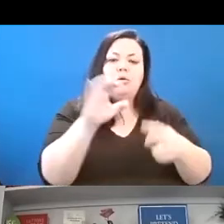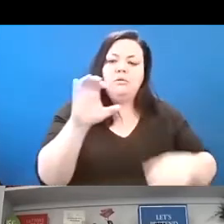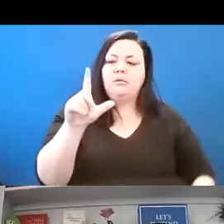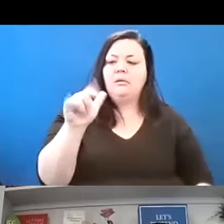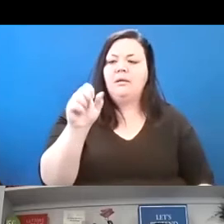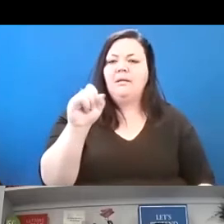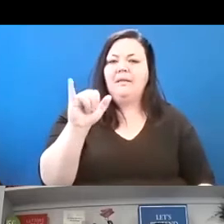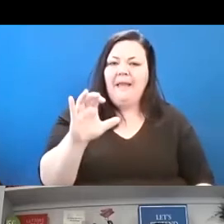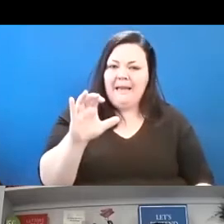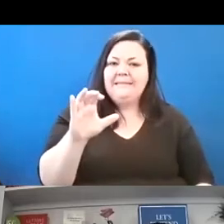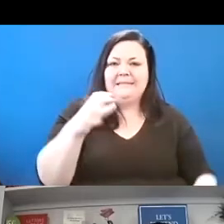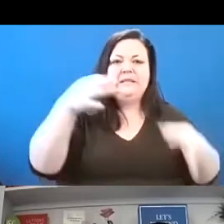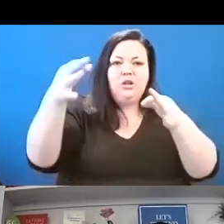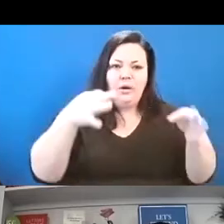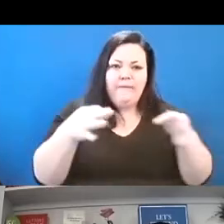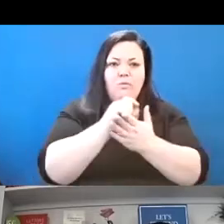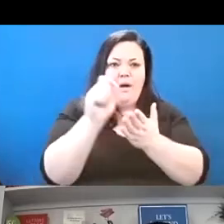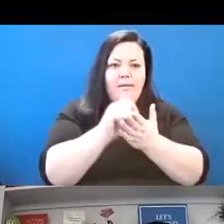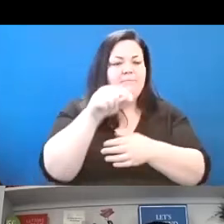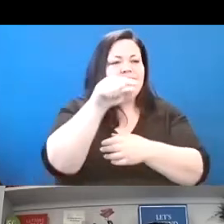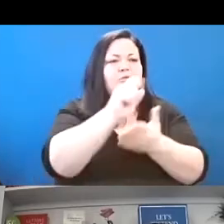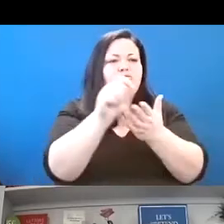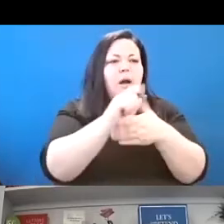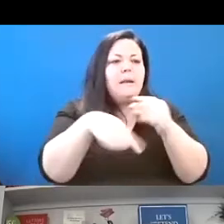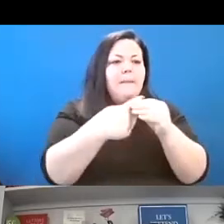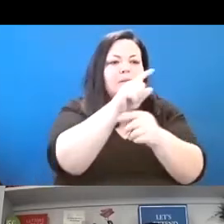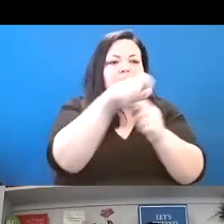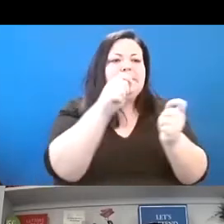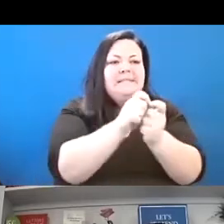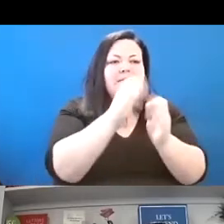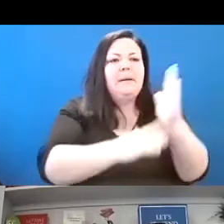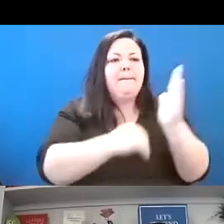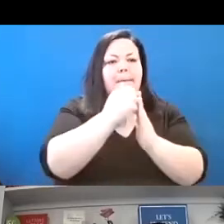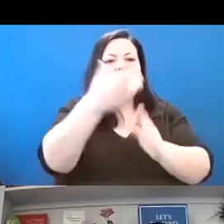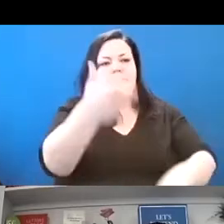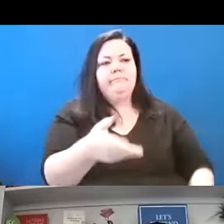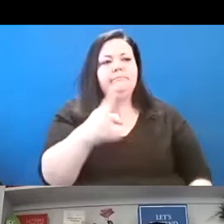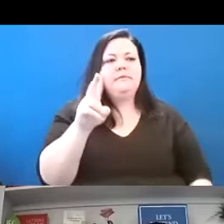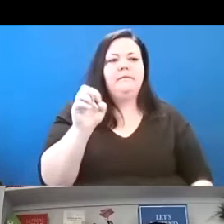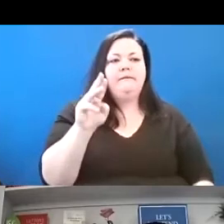writing he's writing about a specific painting vermeer's woman holding a balance it's a very